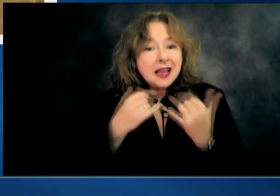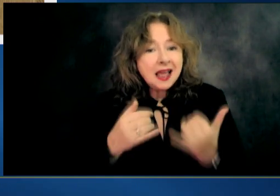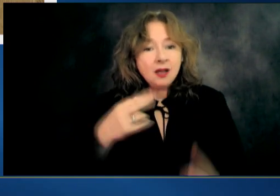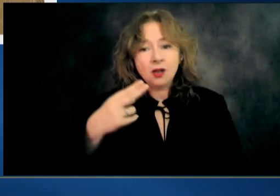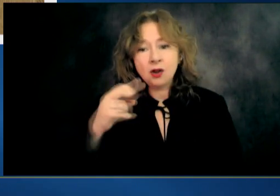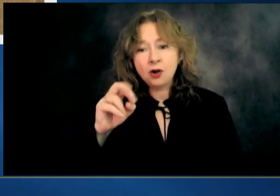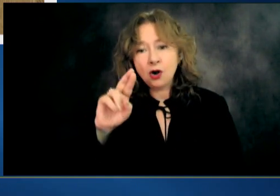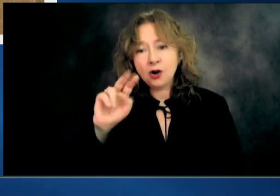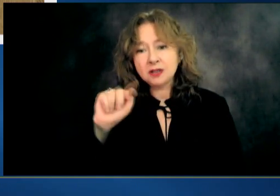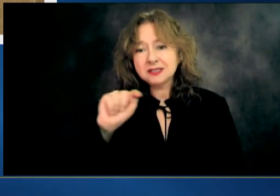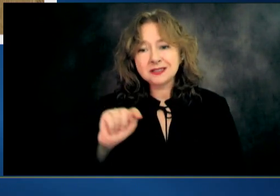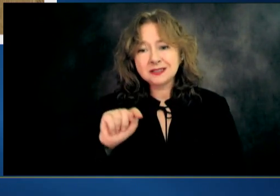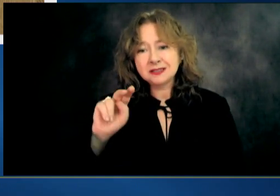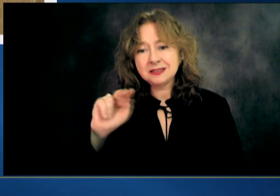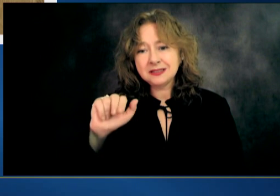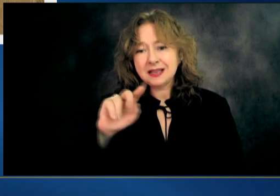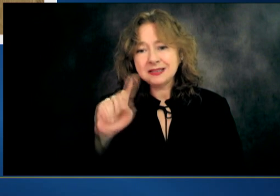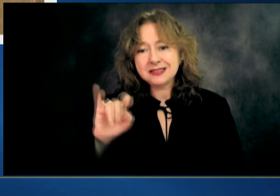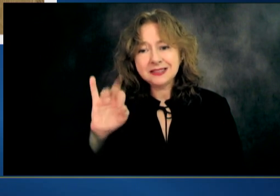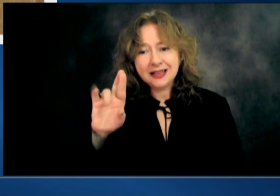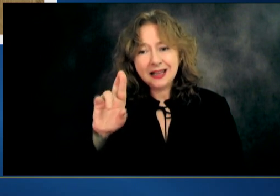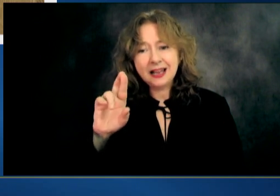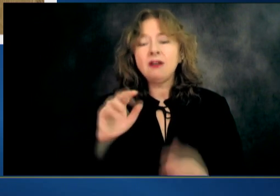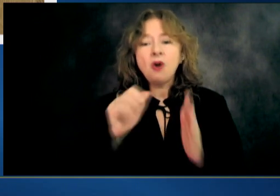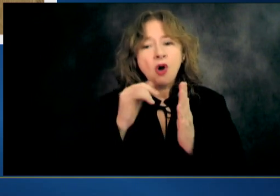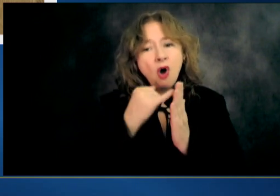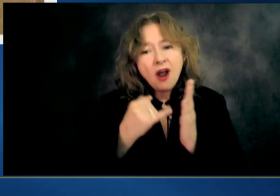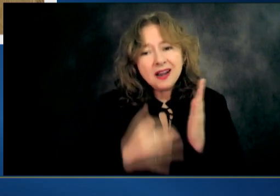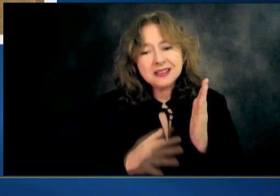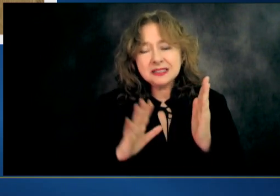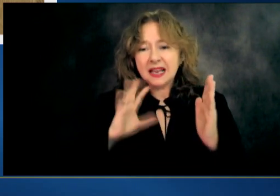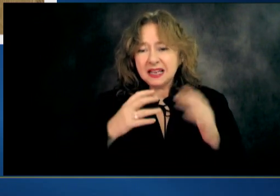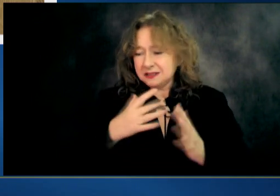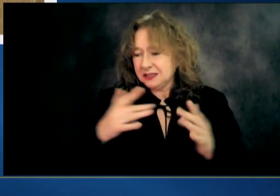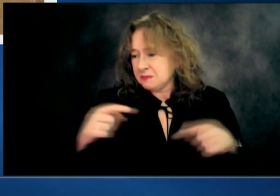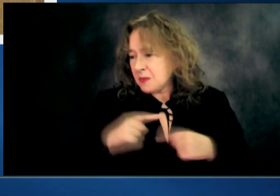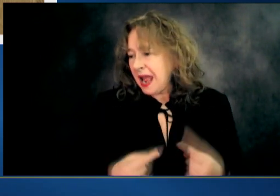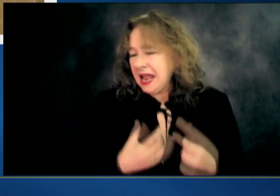who was an artist that expressed his pain in his paintings about sickle cell